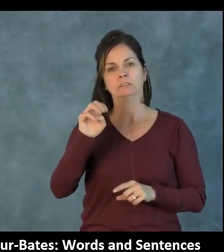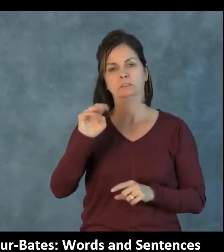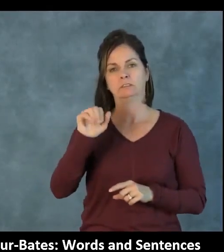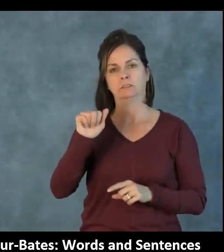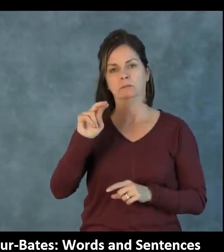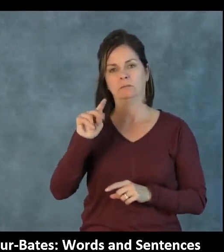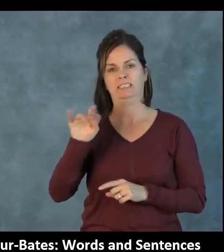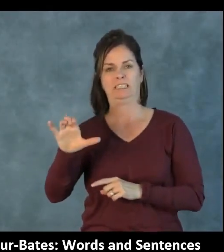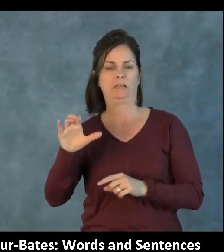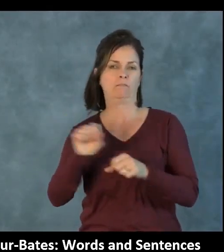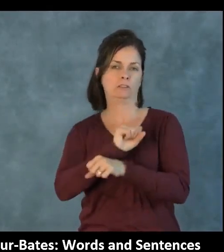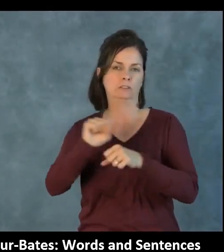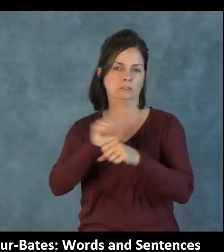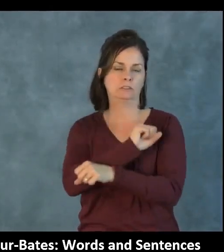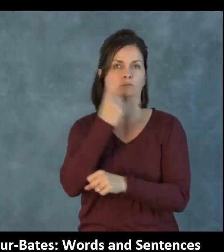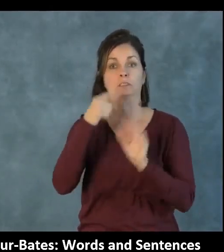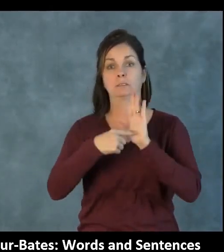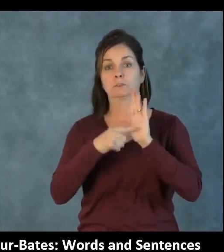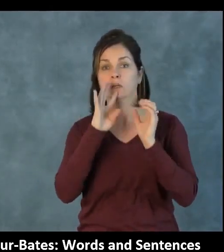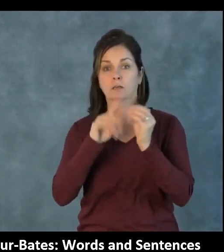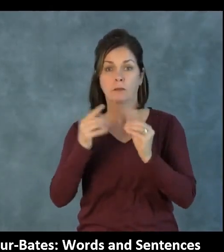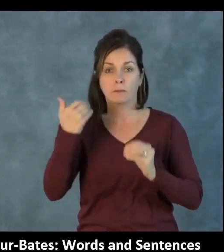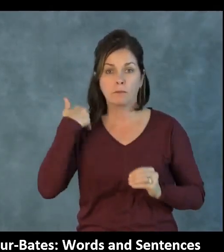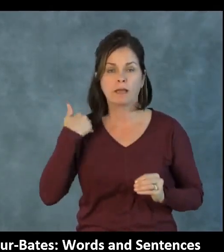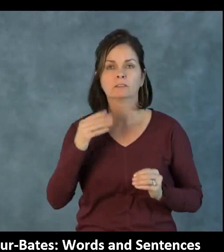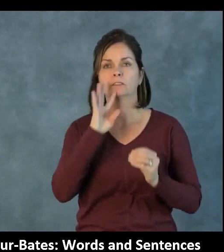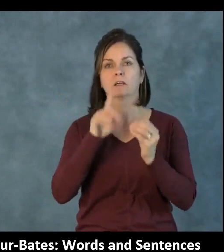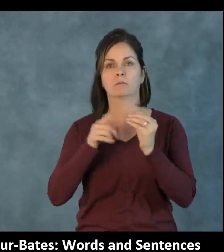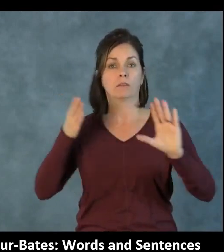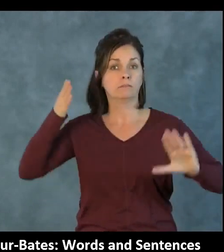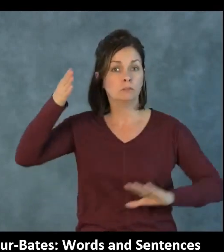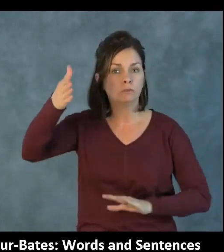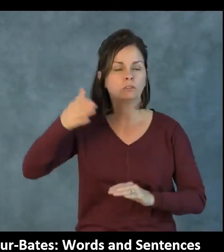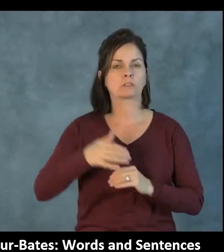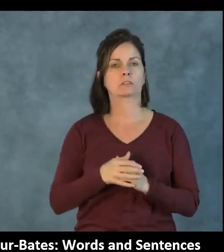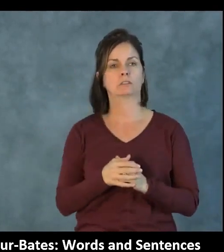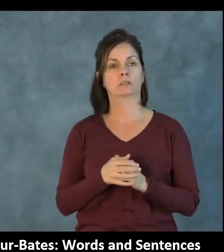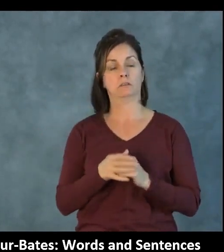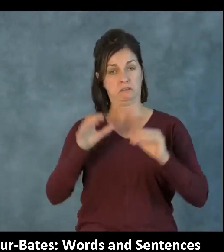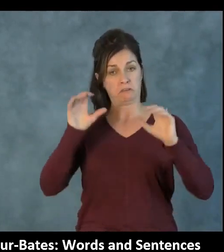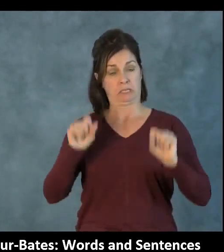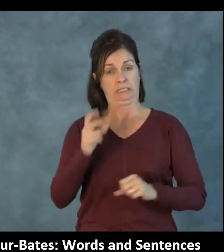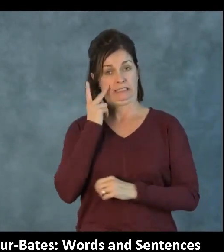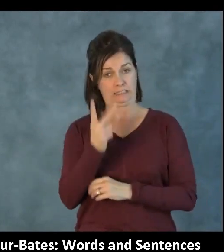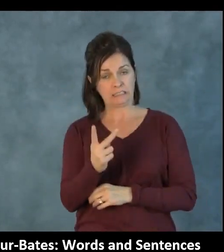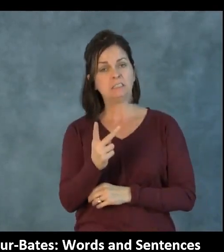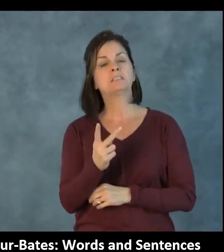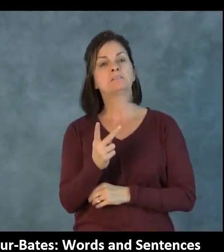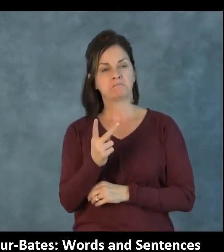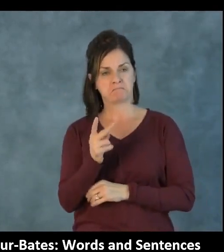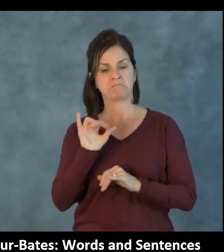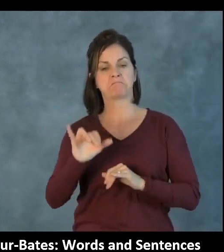Talking about the past, talking about the future, and we can see the course as children get older